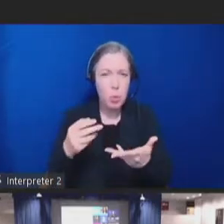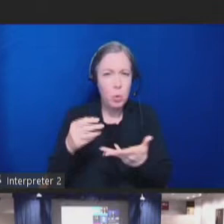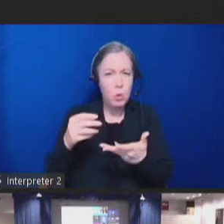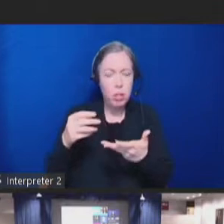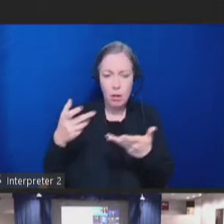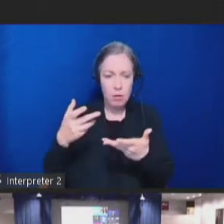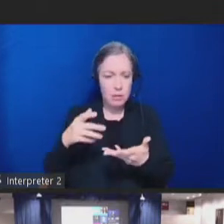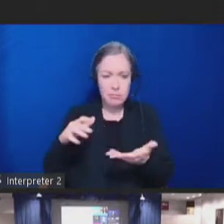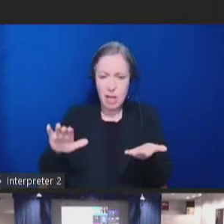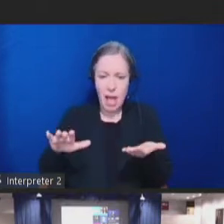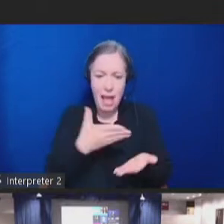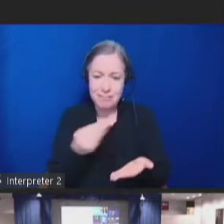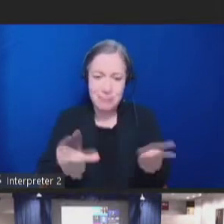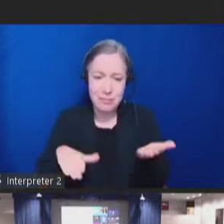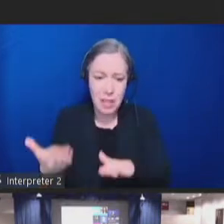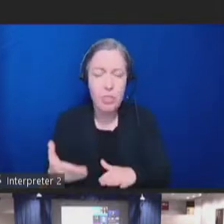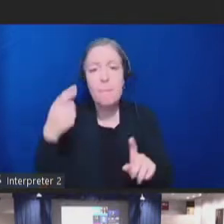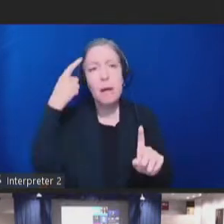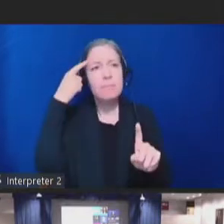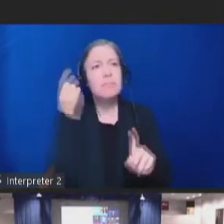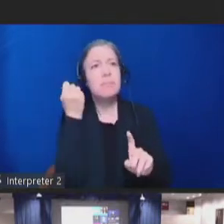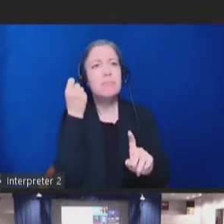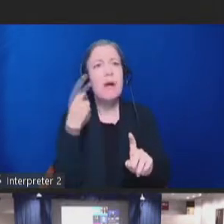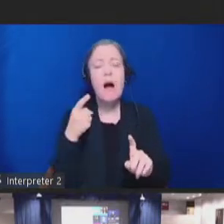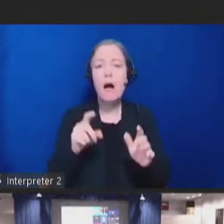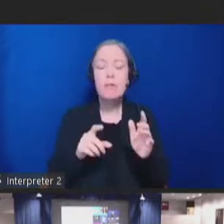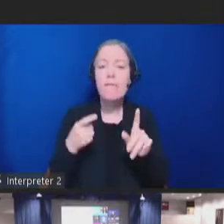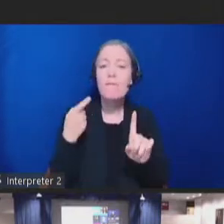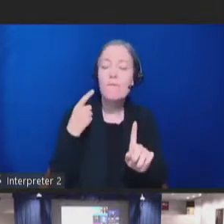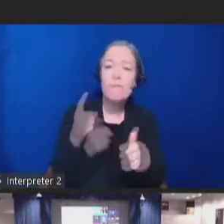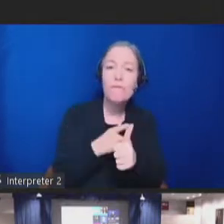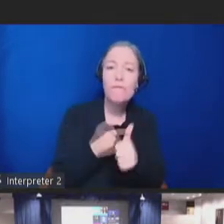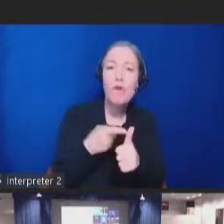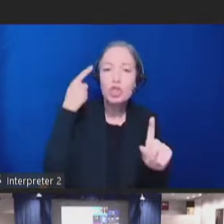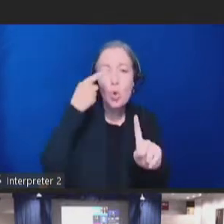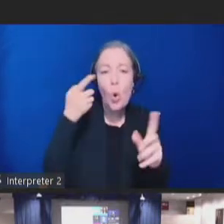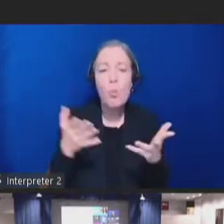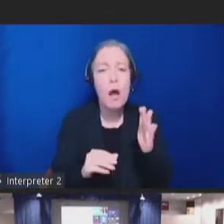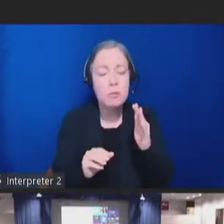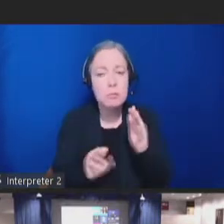trust in COVID vaccines, you know, at an unprecedented time and increase uptake.